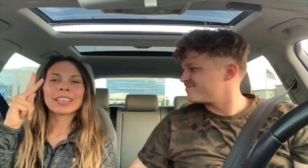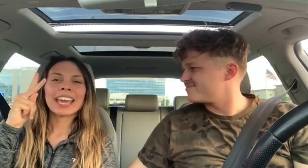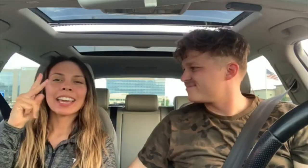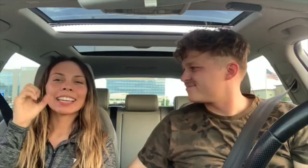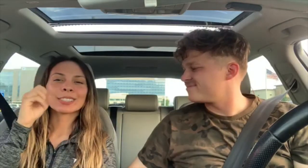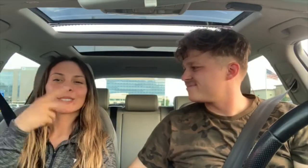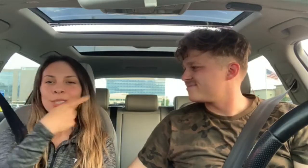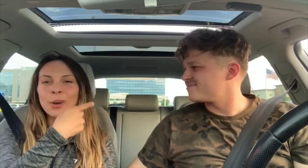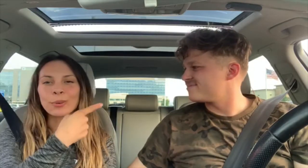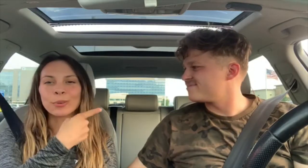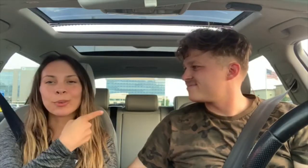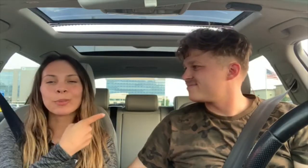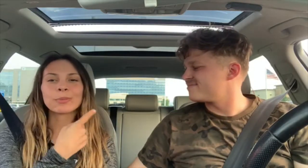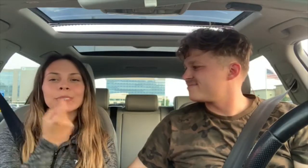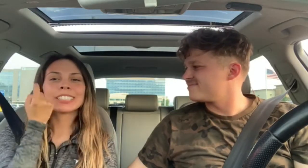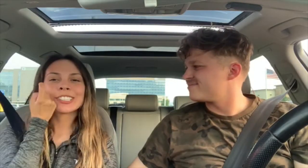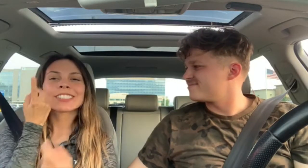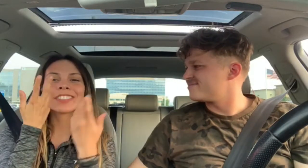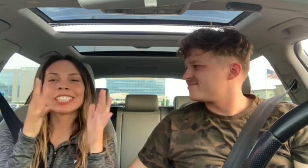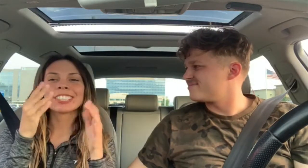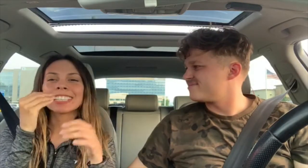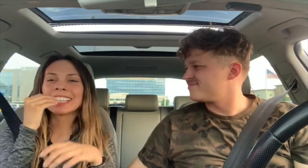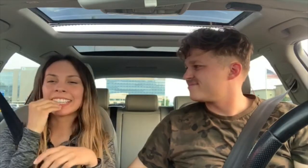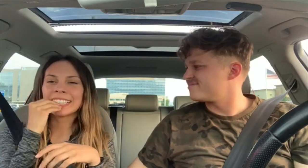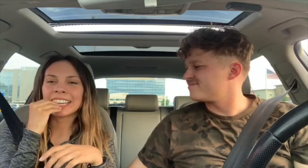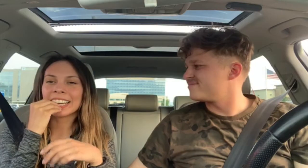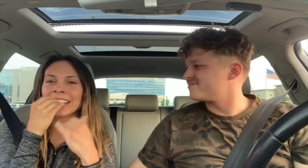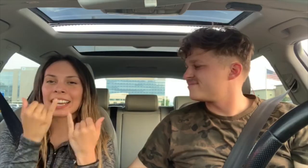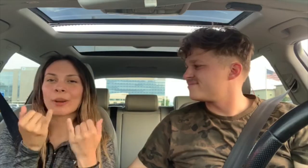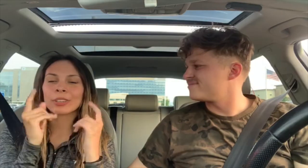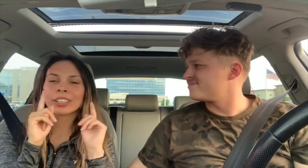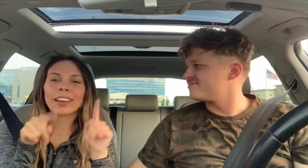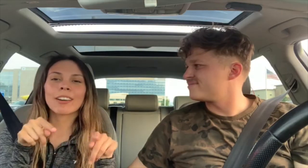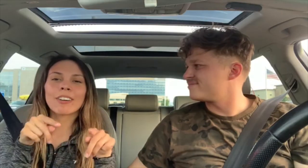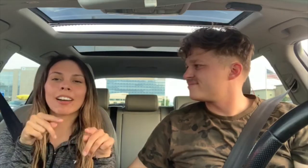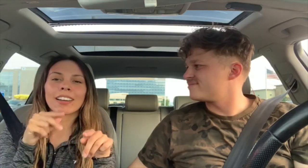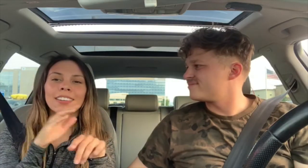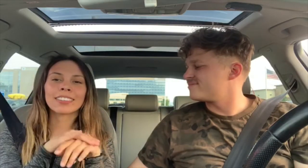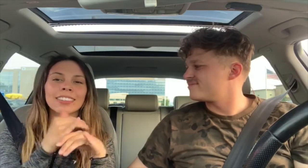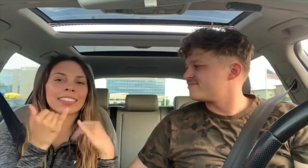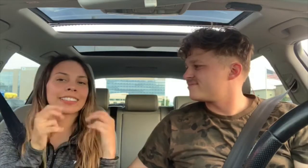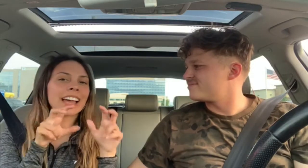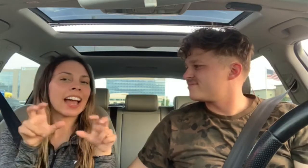R: Ok! So we just finished eating and now we're gonna go on this hike.